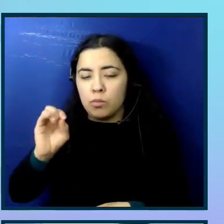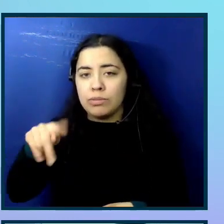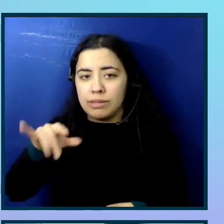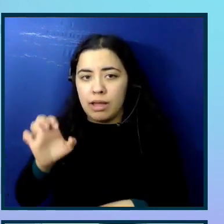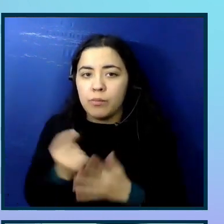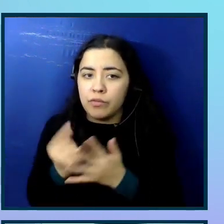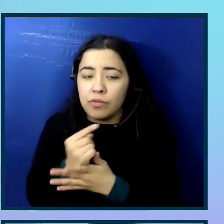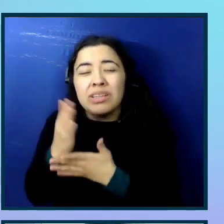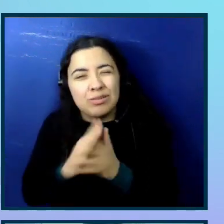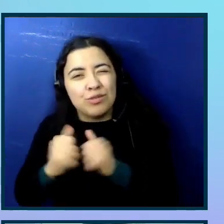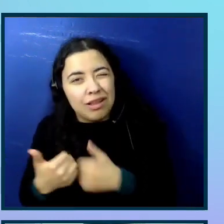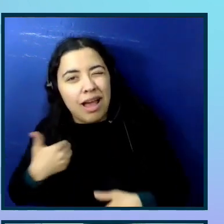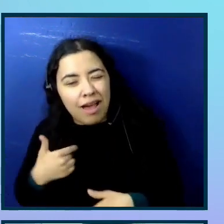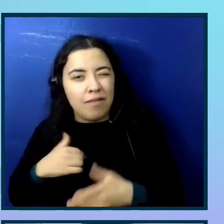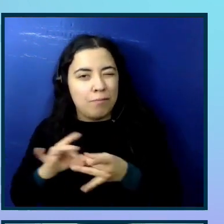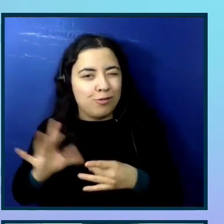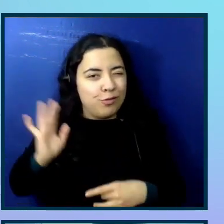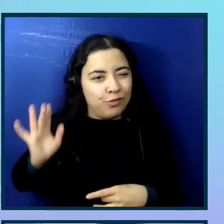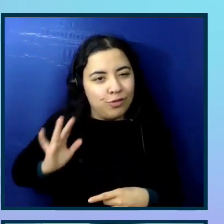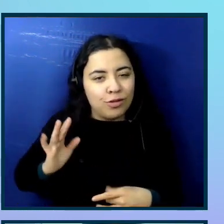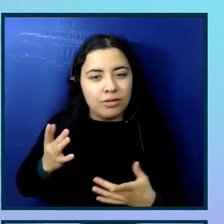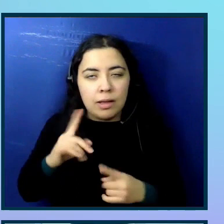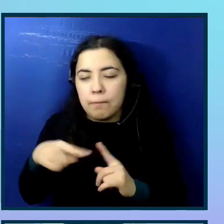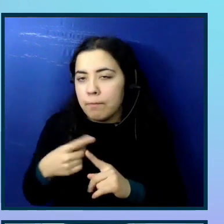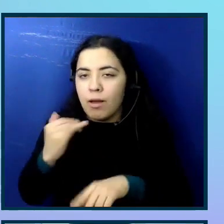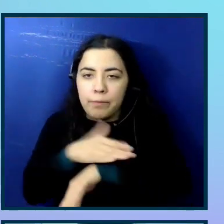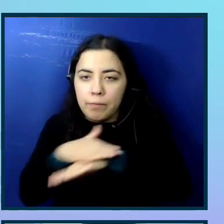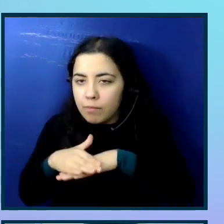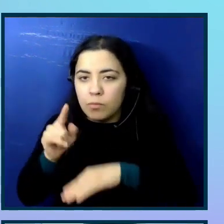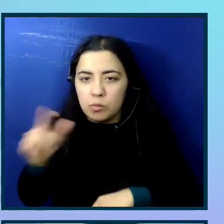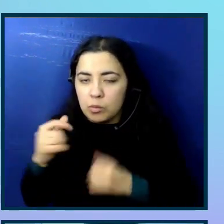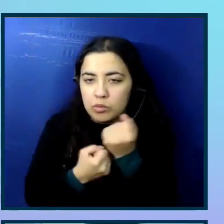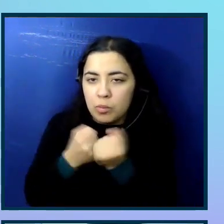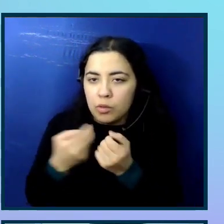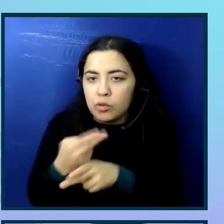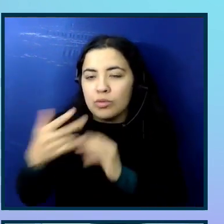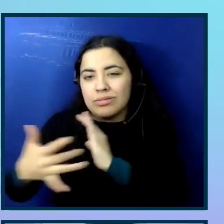which I mentioned earlier in terms of our platforms and tools supporting use with assistive technology.